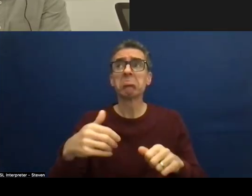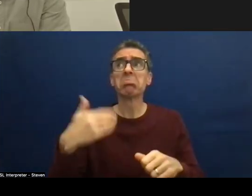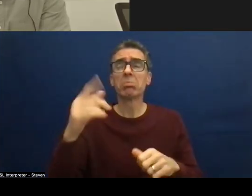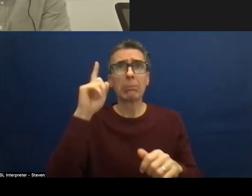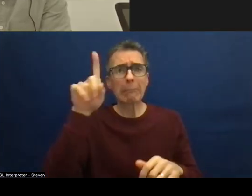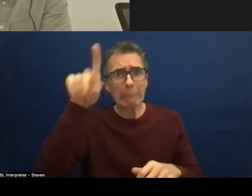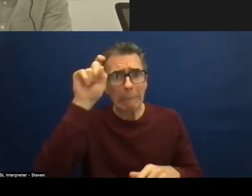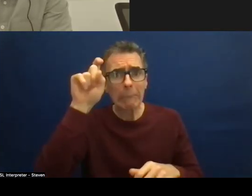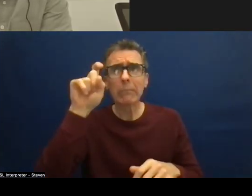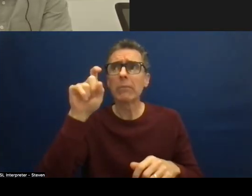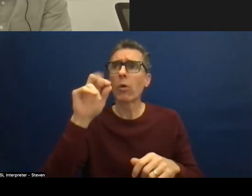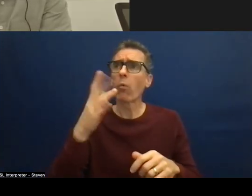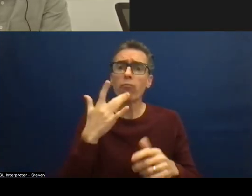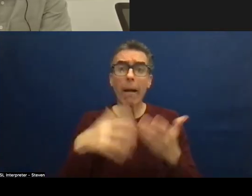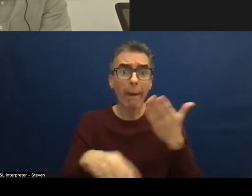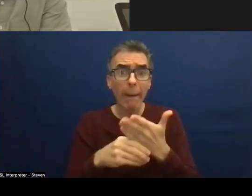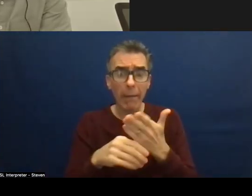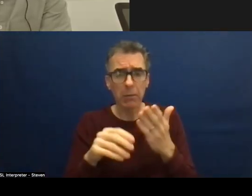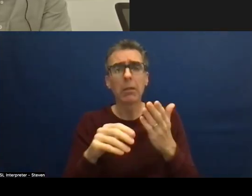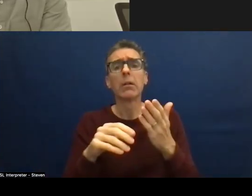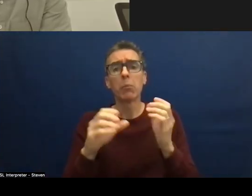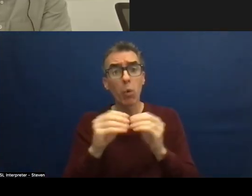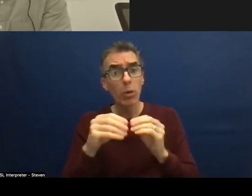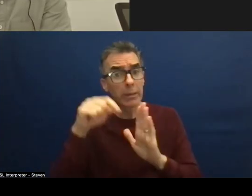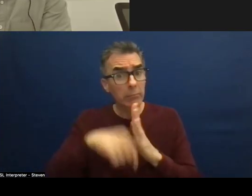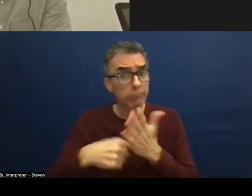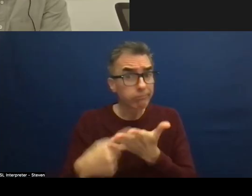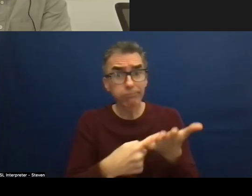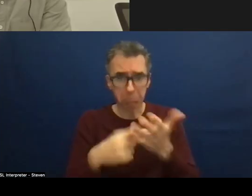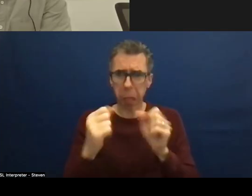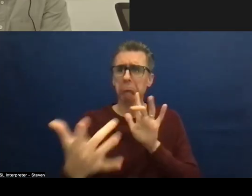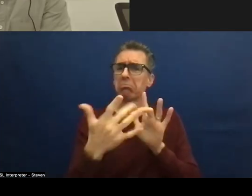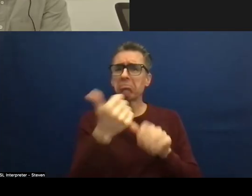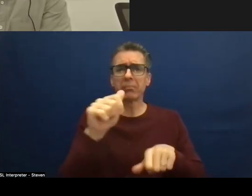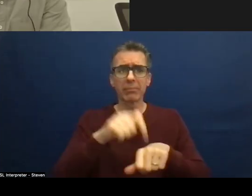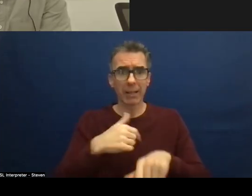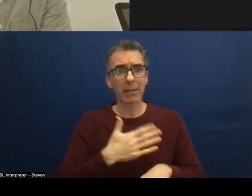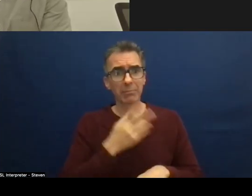or wanna discuss anything in more detail and good to see everyone and hear from everyone today.